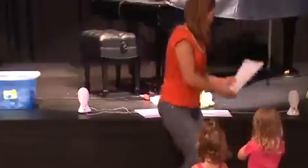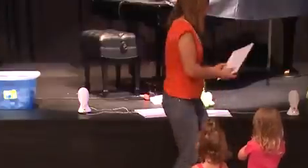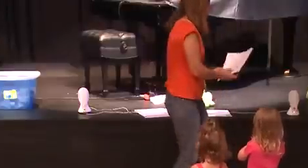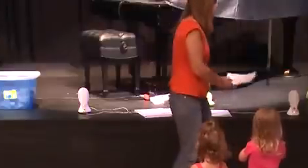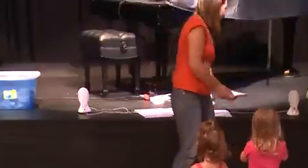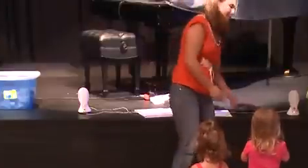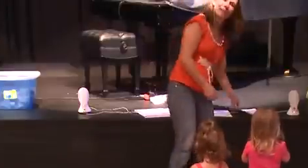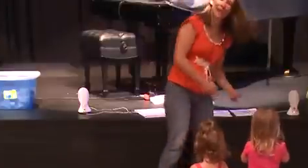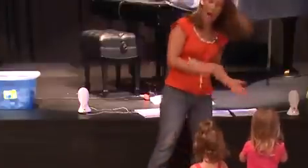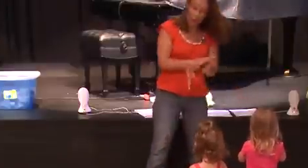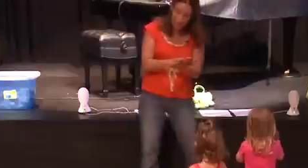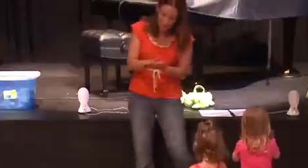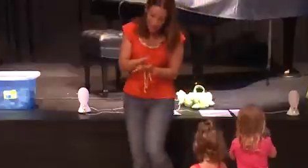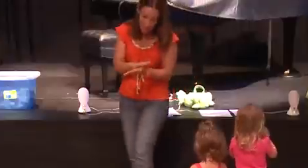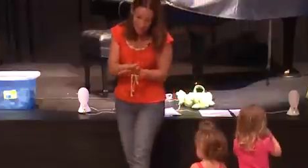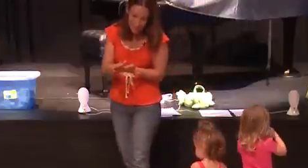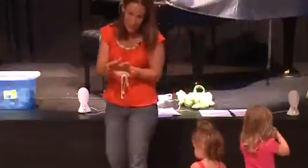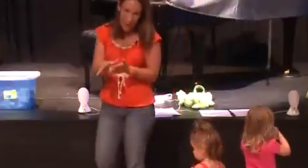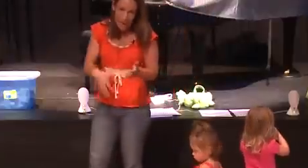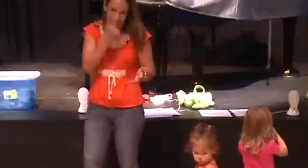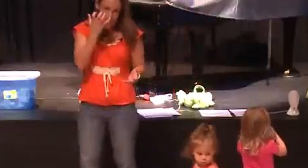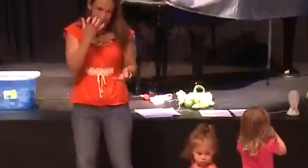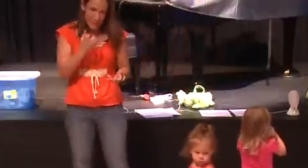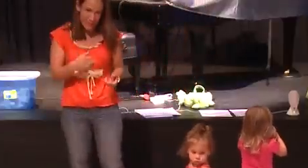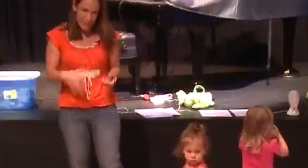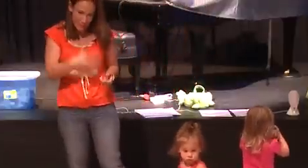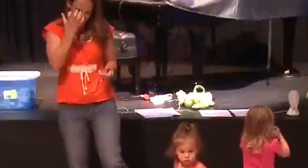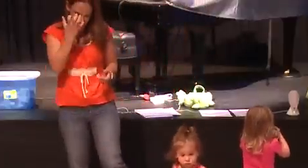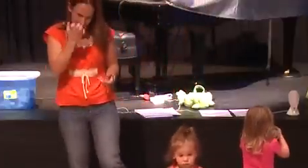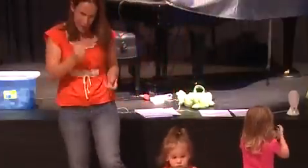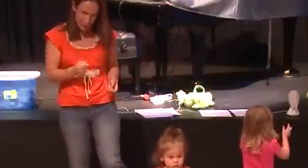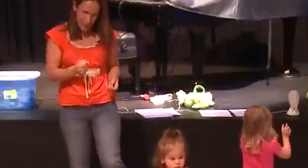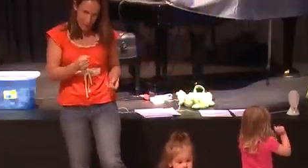Right, it's more like be KIND, be NICE and MEAN is -- Don't be mean.